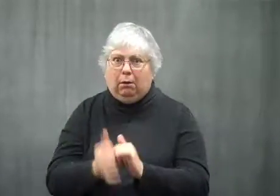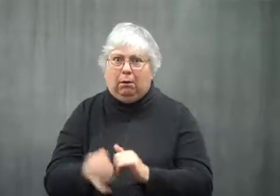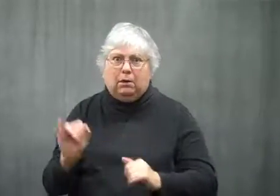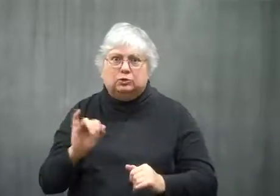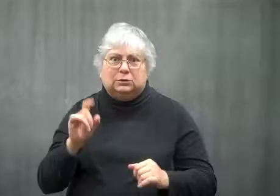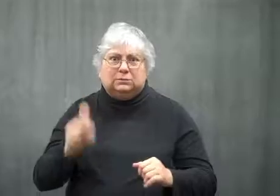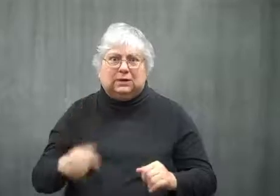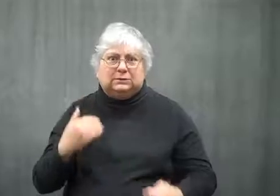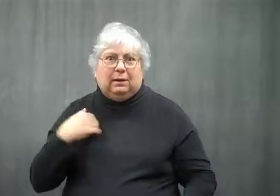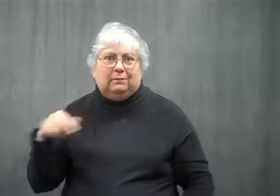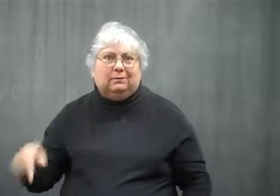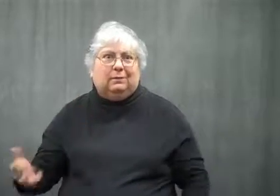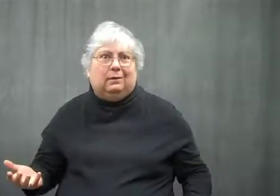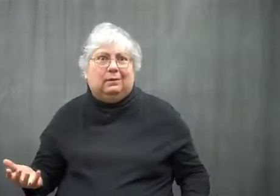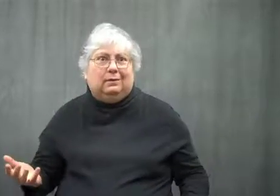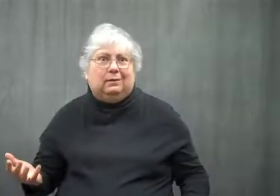They really needed to have insurance for her.